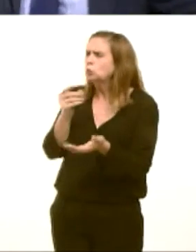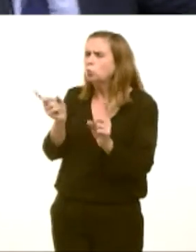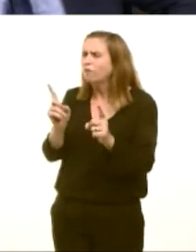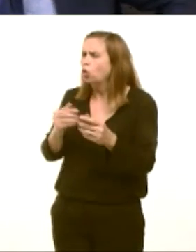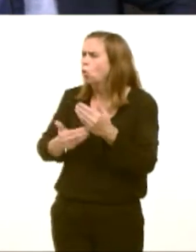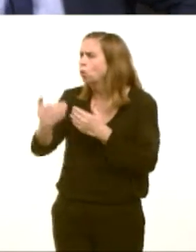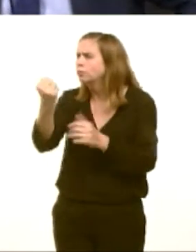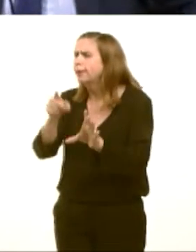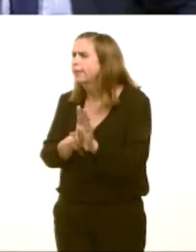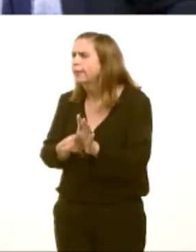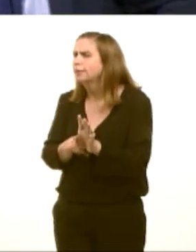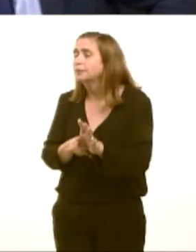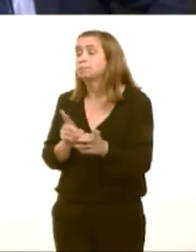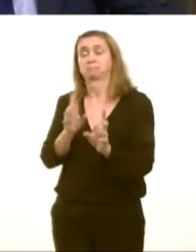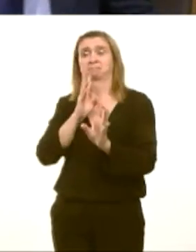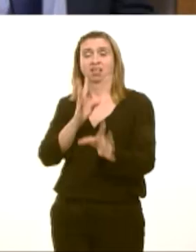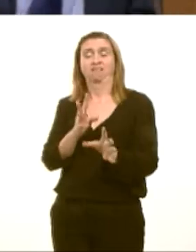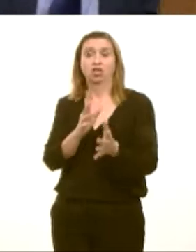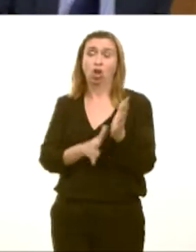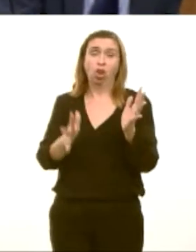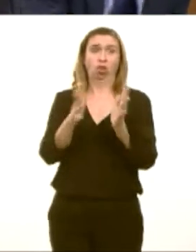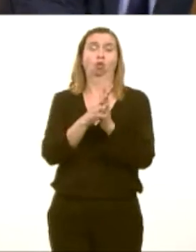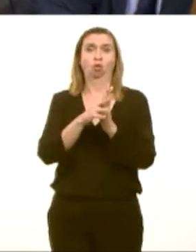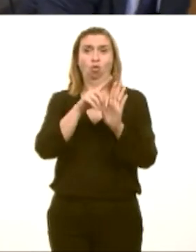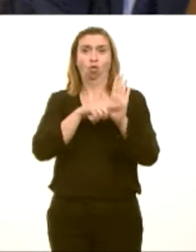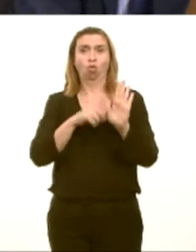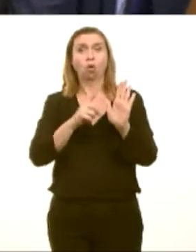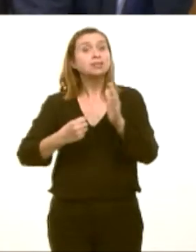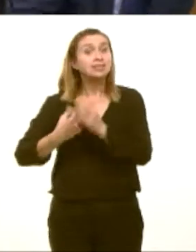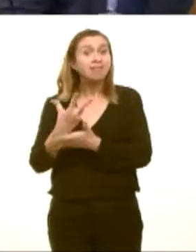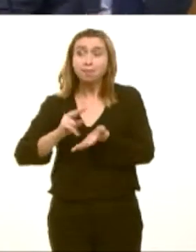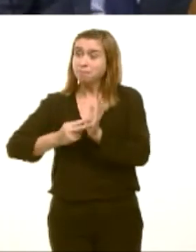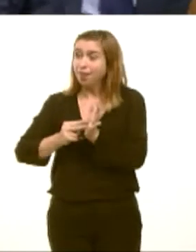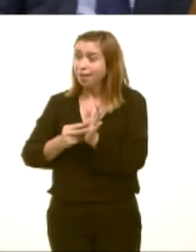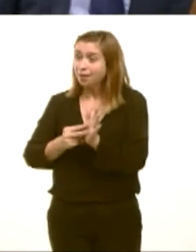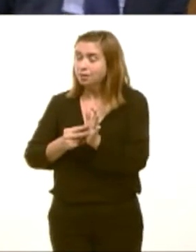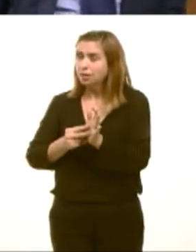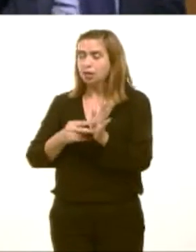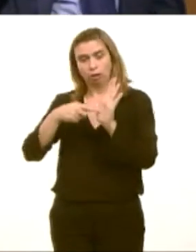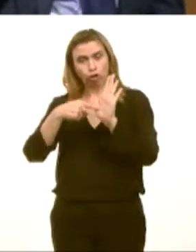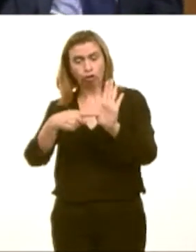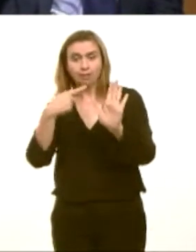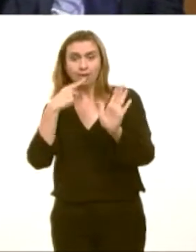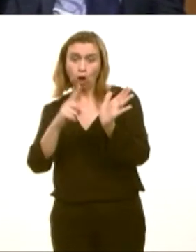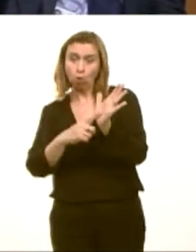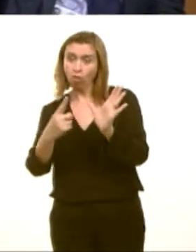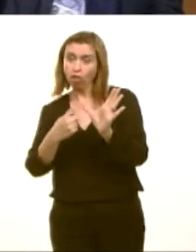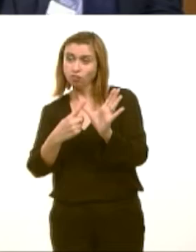Carwyn Jones: The irony of the legislation for many years was that, when it came to development plans, there was a requirement for local authorities to produce such plans, whether it was structure